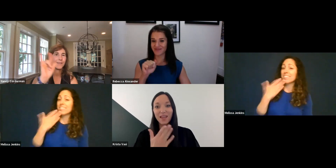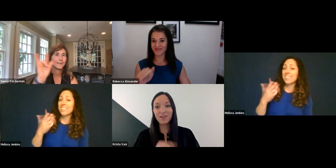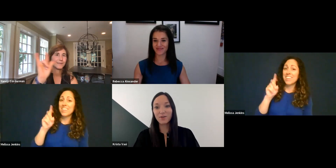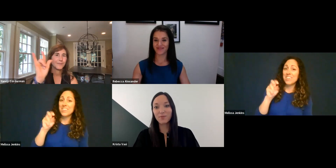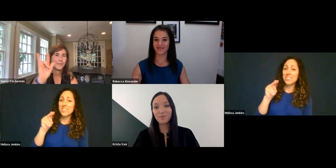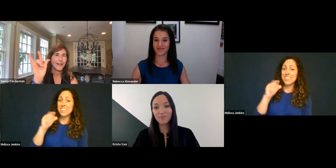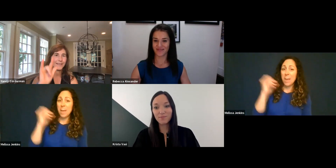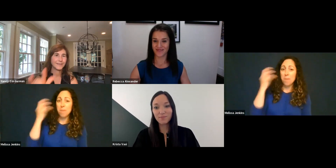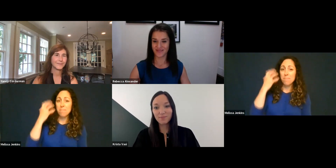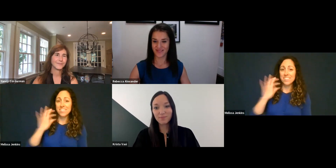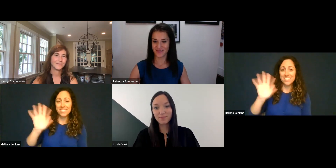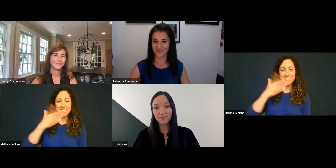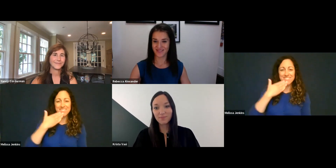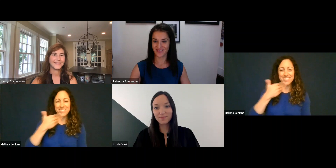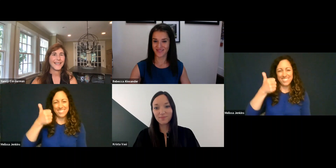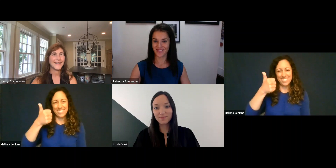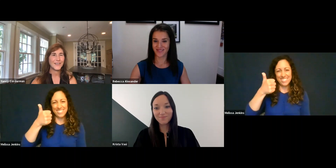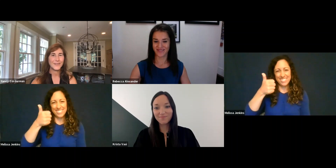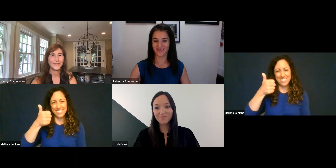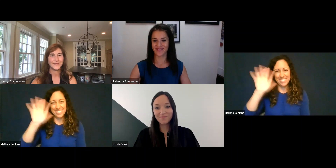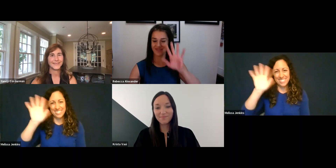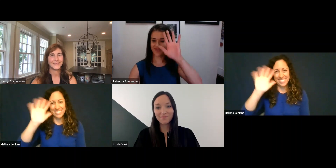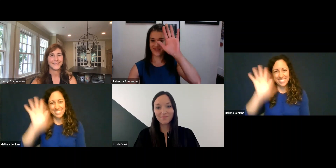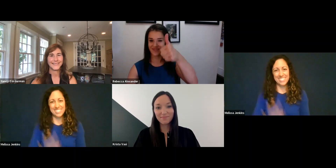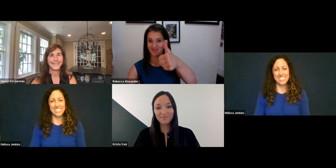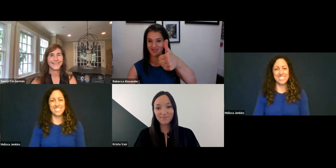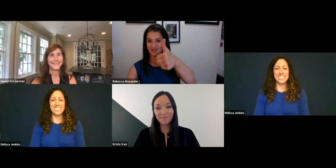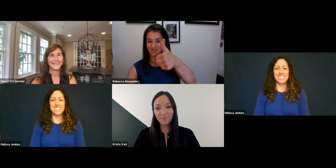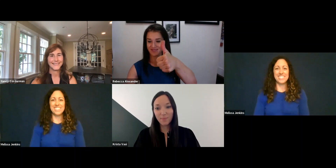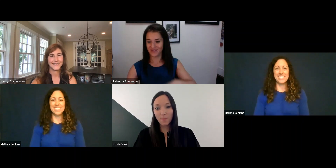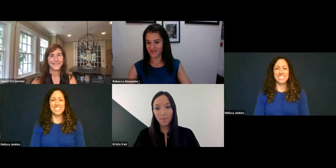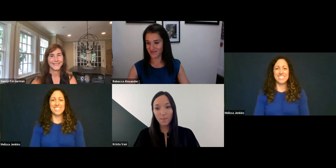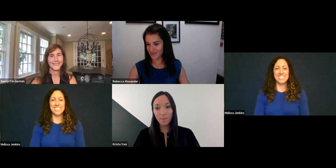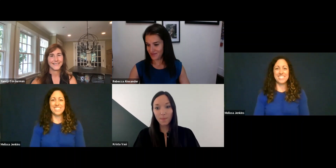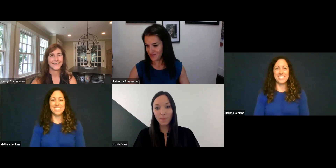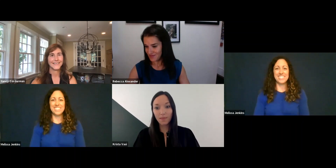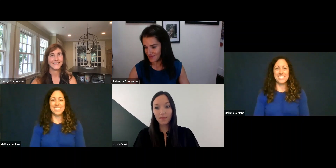Thank you.